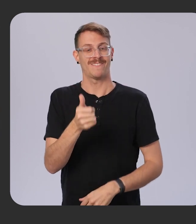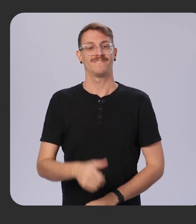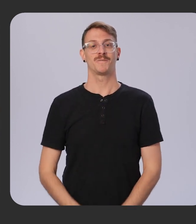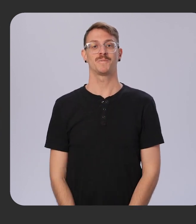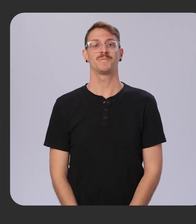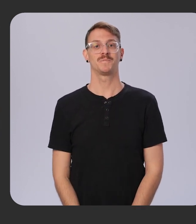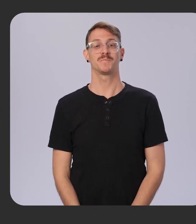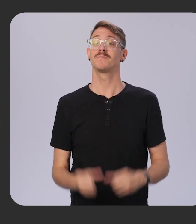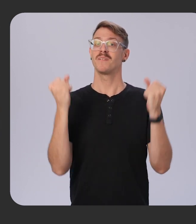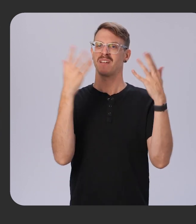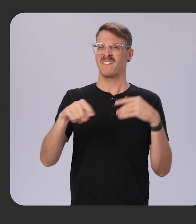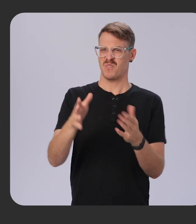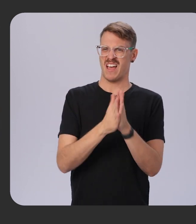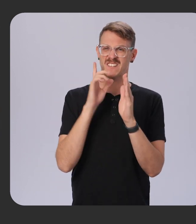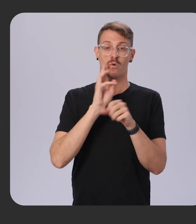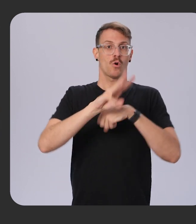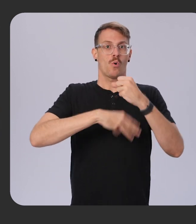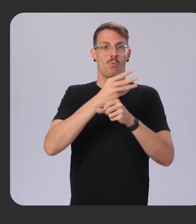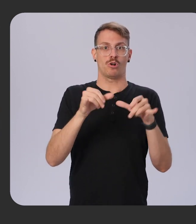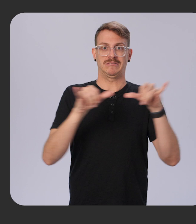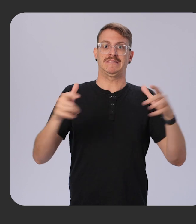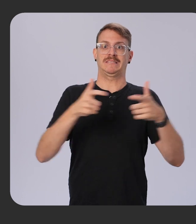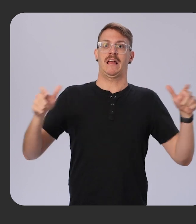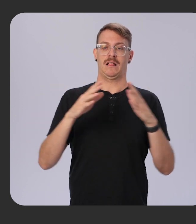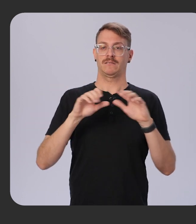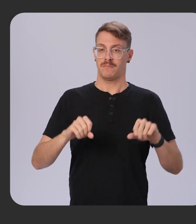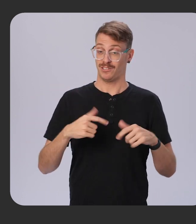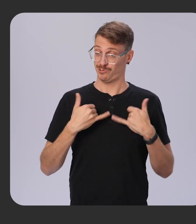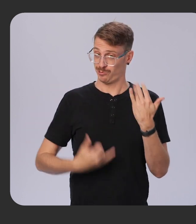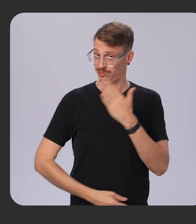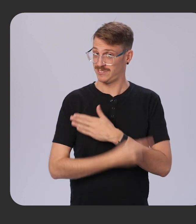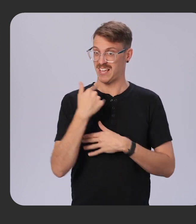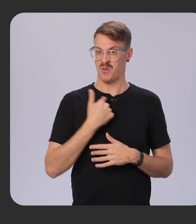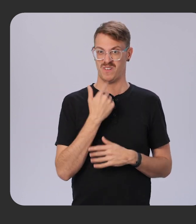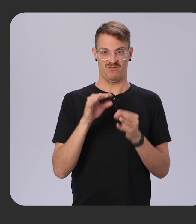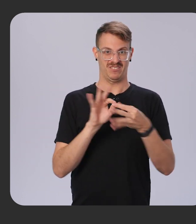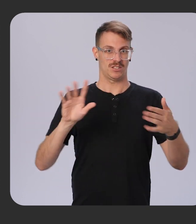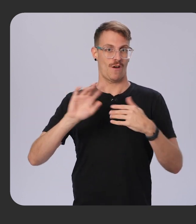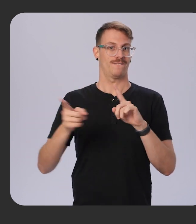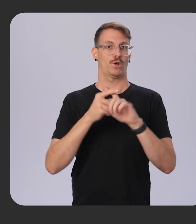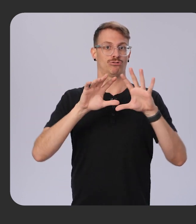Many of you asked for world-scale capabilities. And today, we are releasing the first set of ARCore geospatial